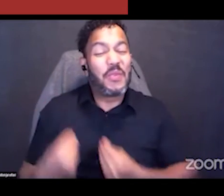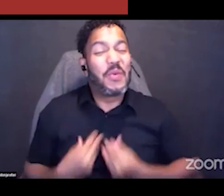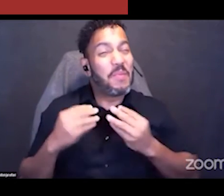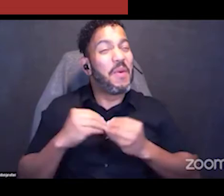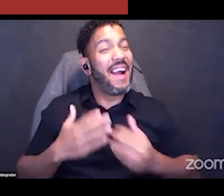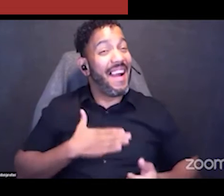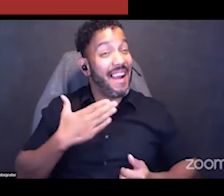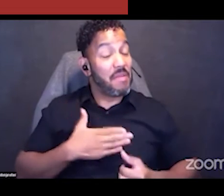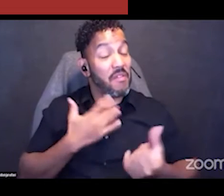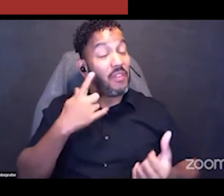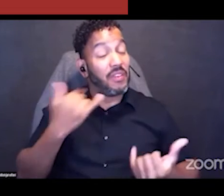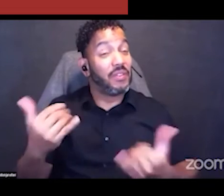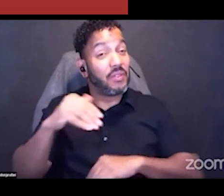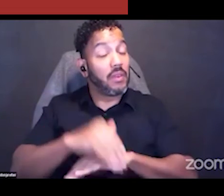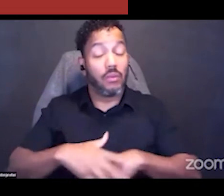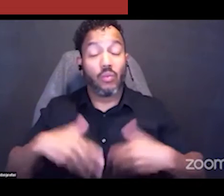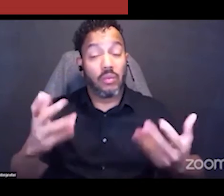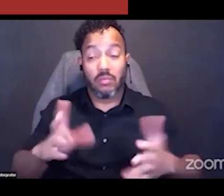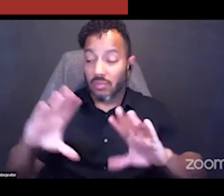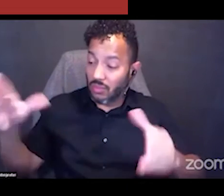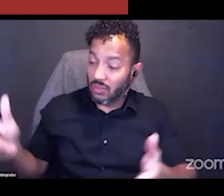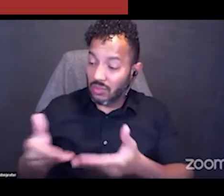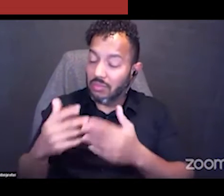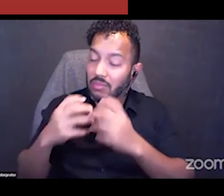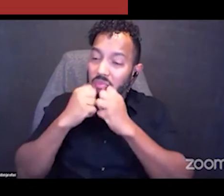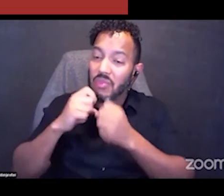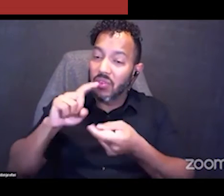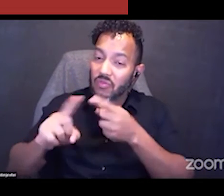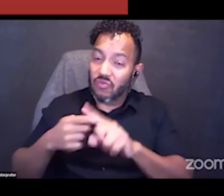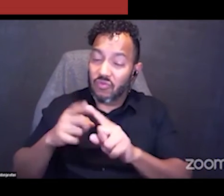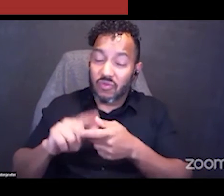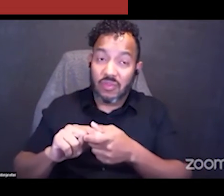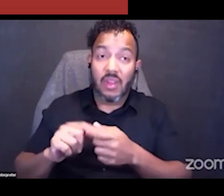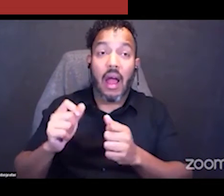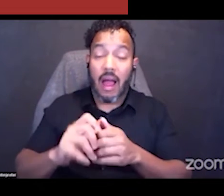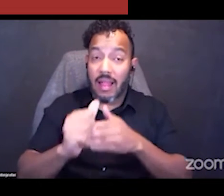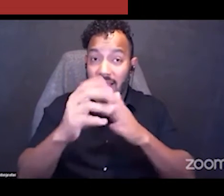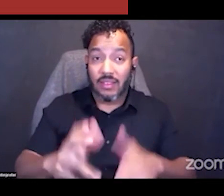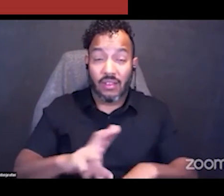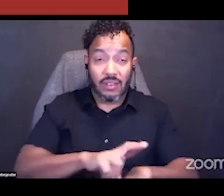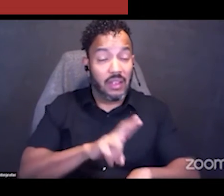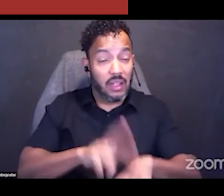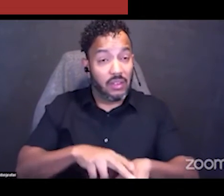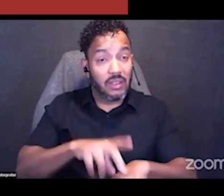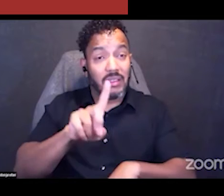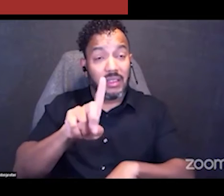And that is to introduce my dear friend and colleague and leader of the national disability